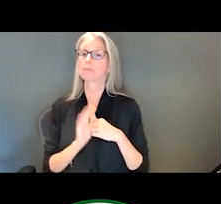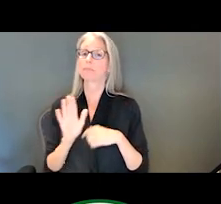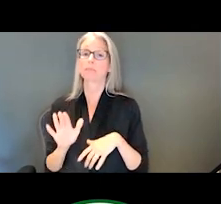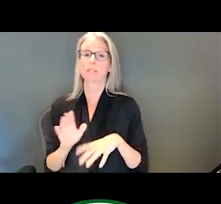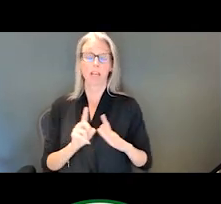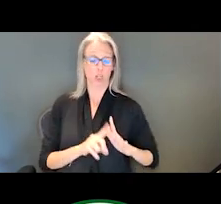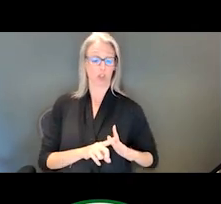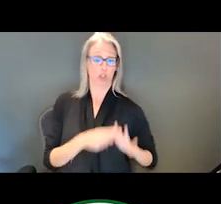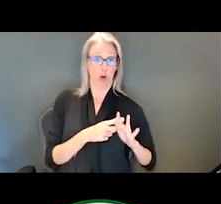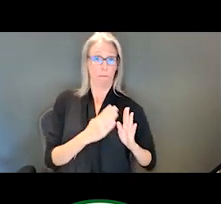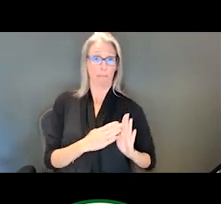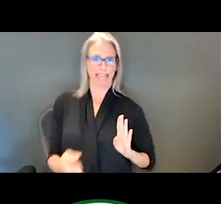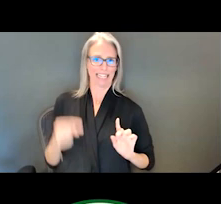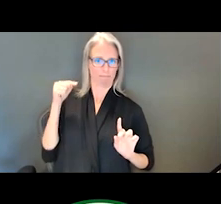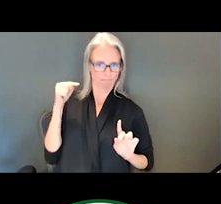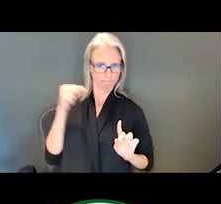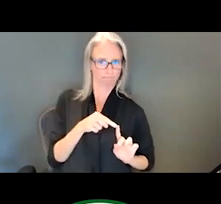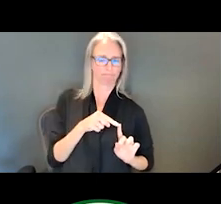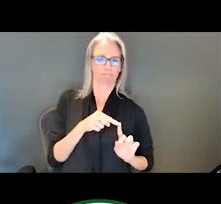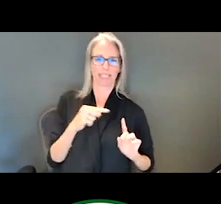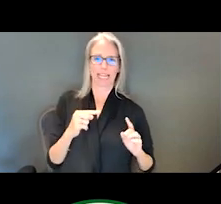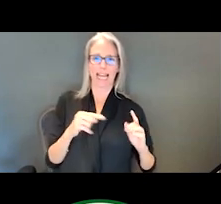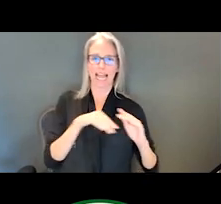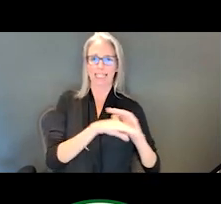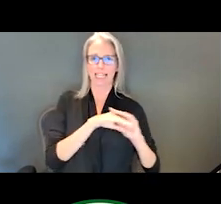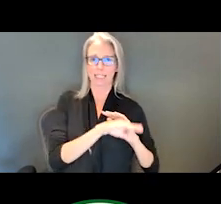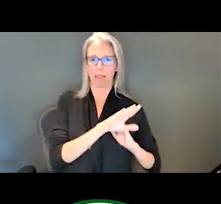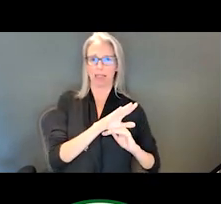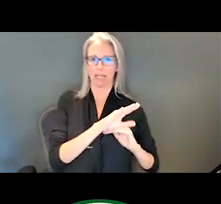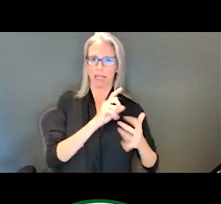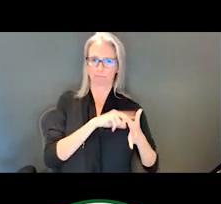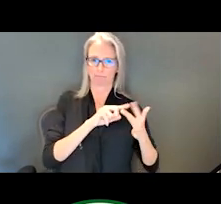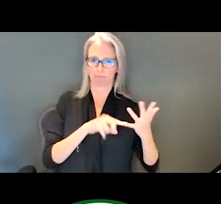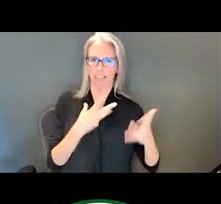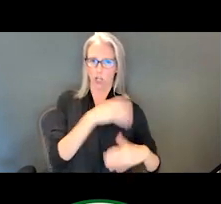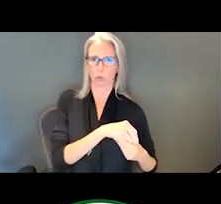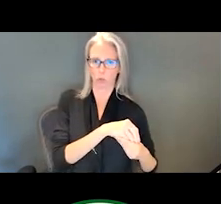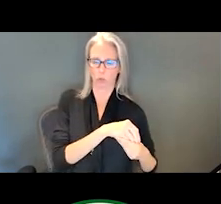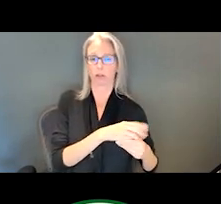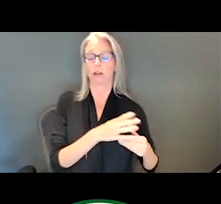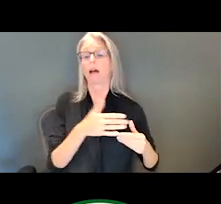that so well. And it's great to see Ontario Parks taking that approach. As a few people have mentioned.